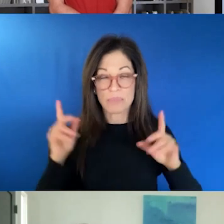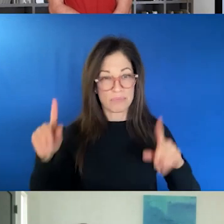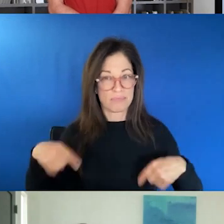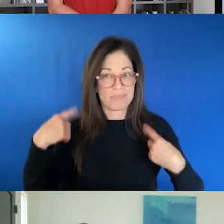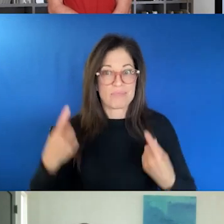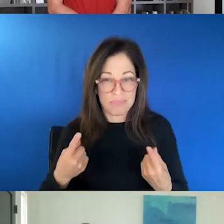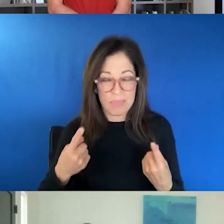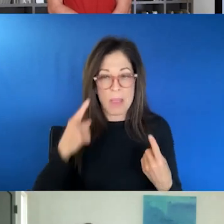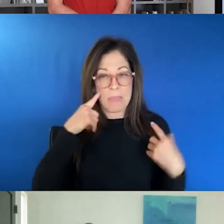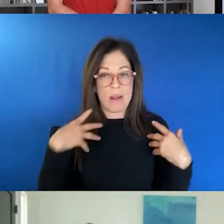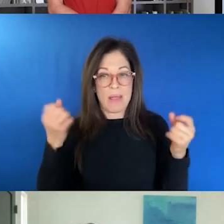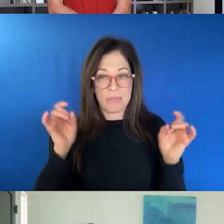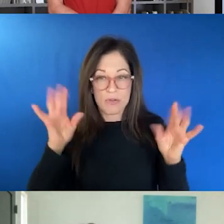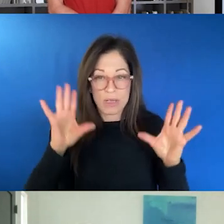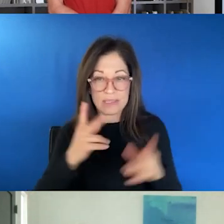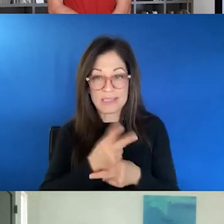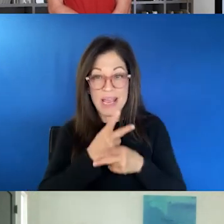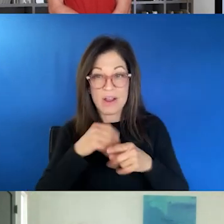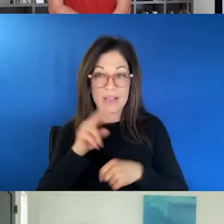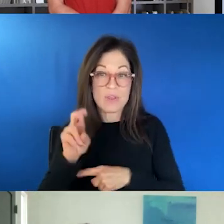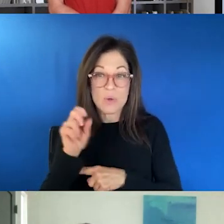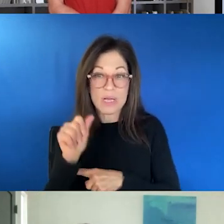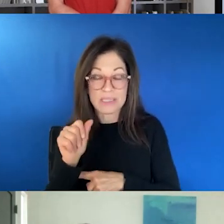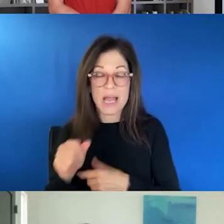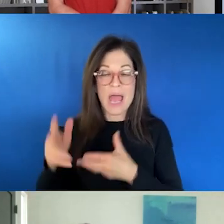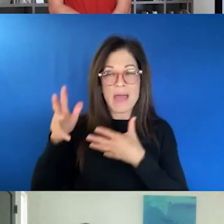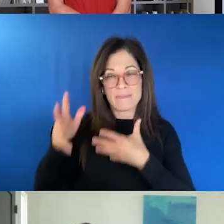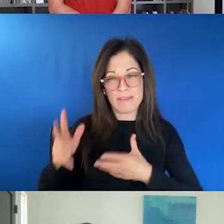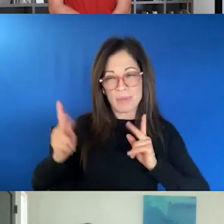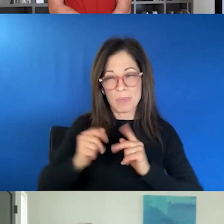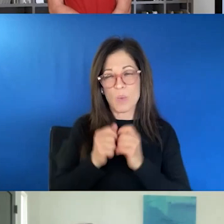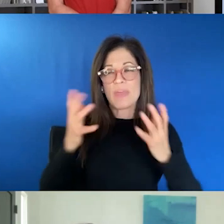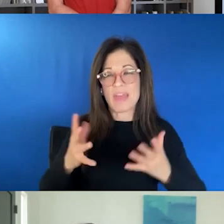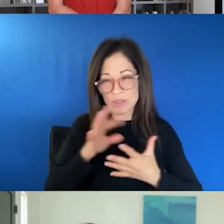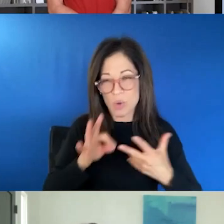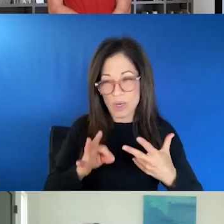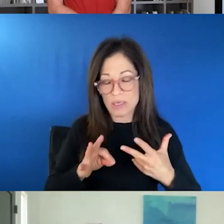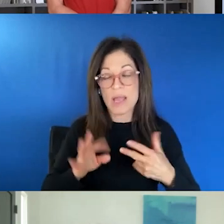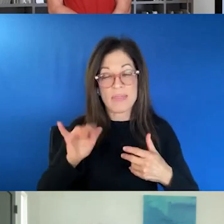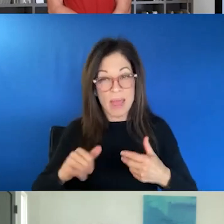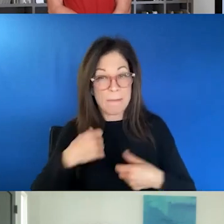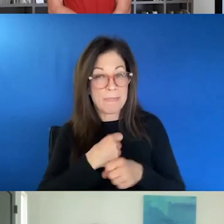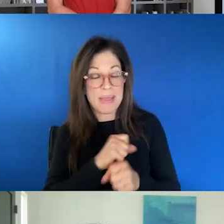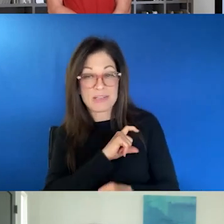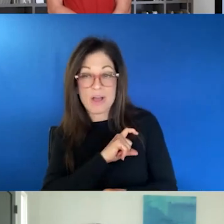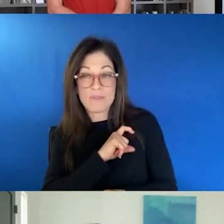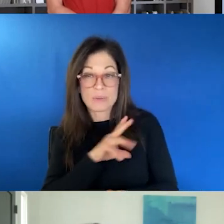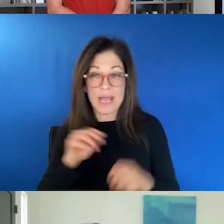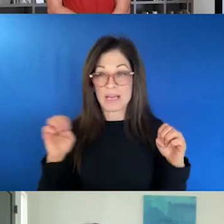CARE IN THE U.S. HAS LEFT PEOPLE AND FAMILY MEMBERS WITHOUT CHOICE, WHICH MAKES LAW ENFORCEMENT AND EMERGENCY ROOM THE DEFAULT